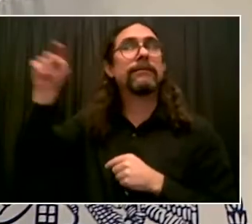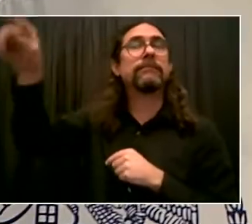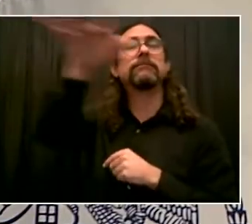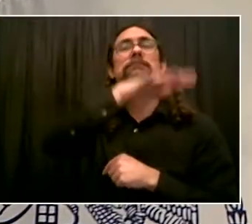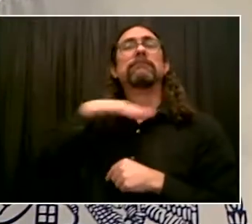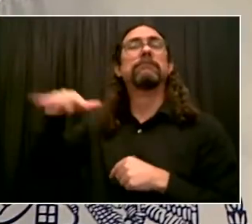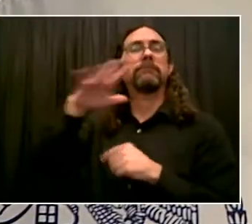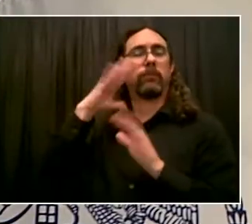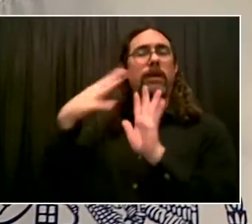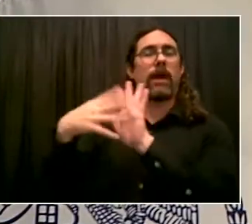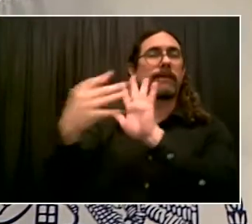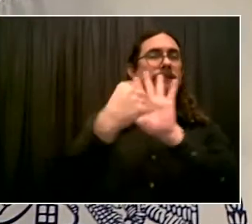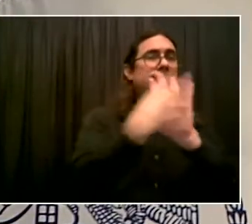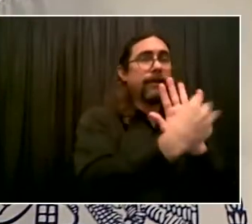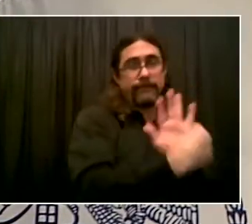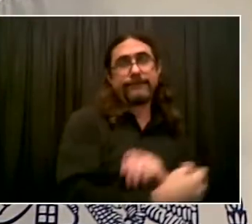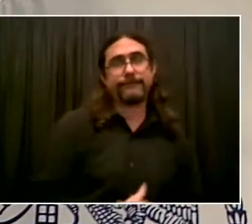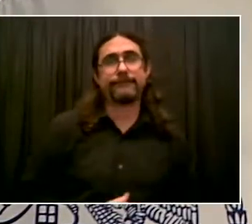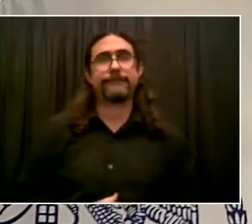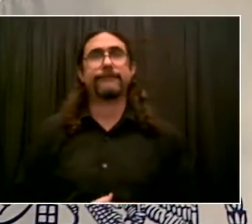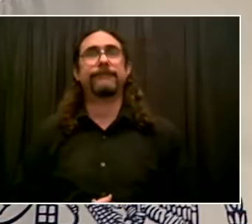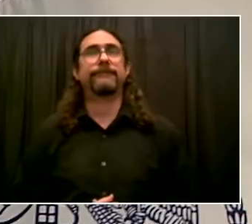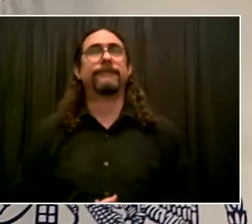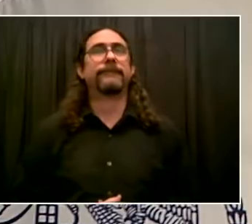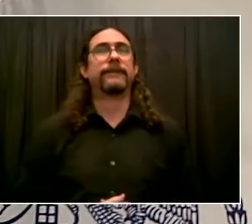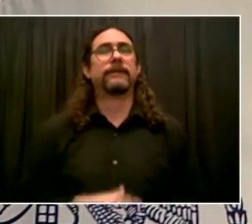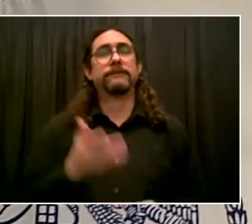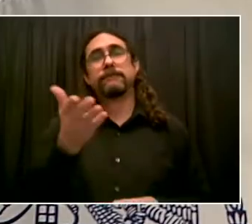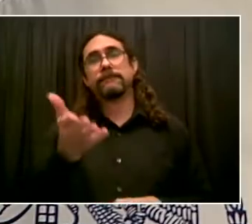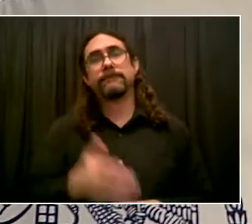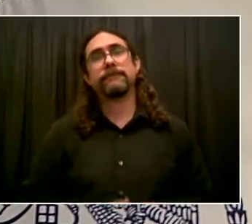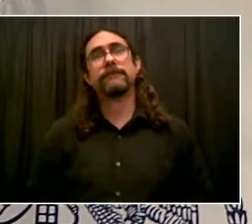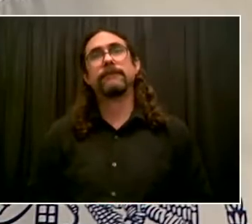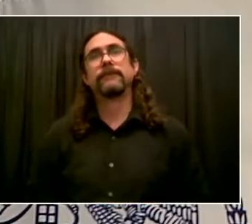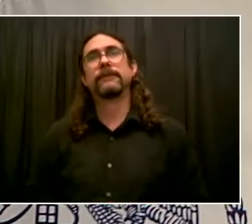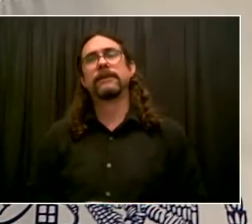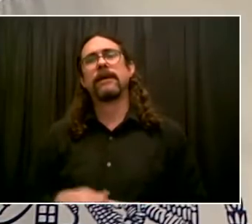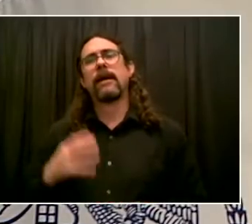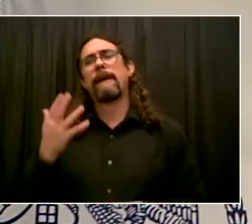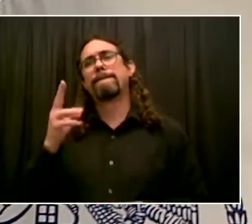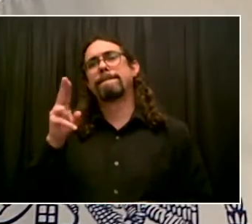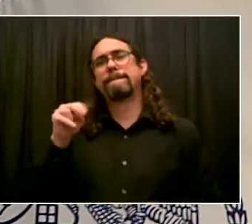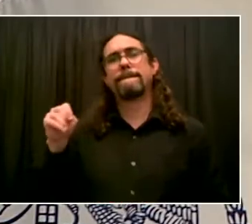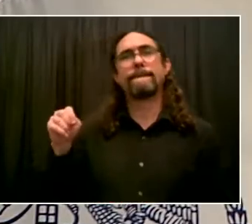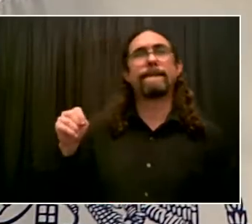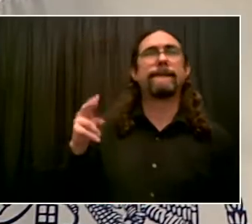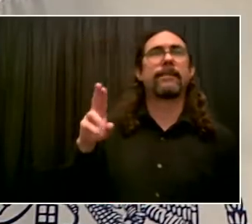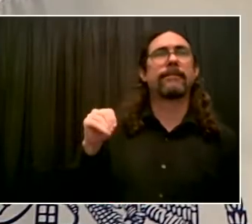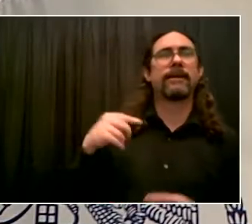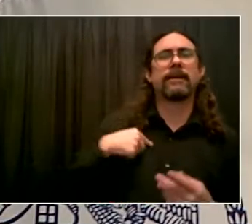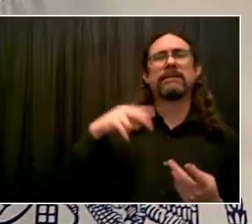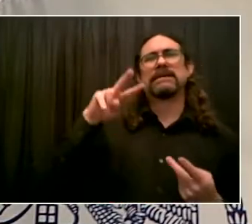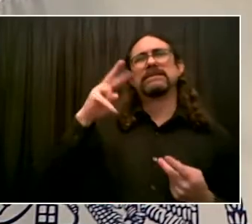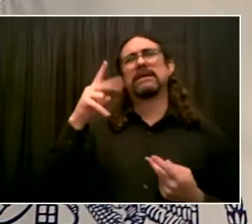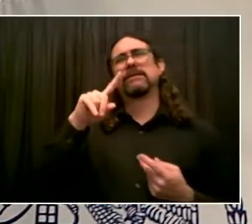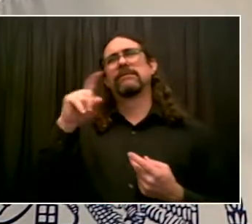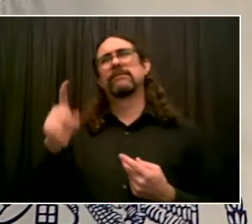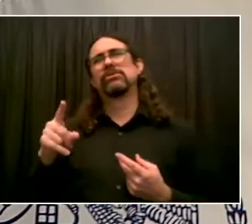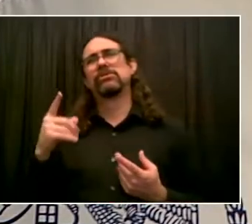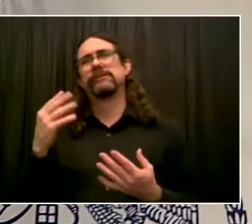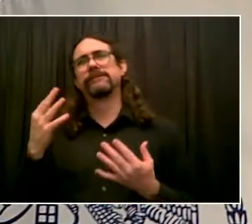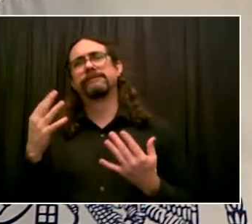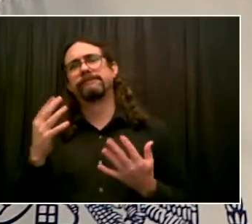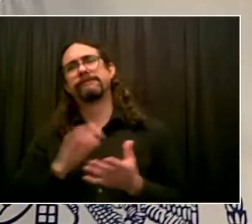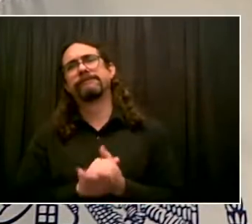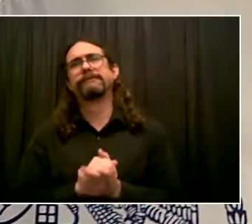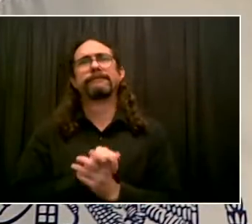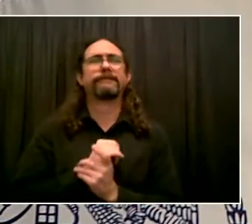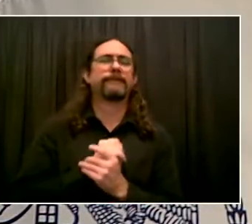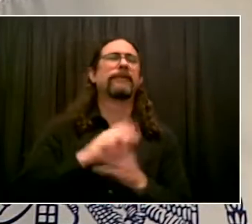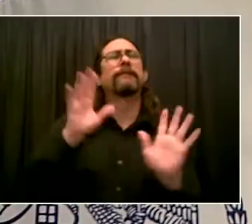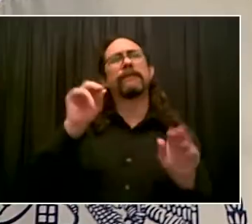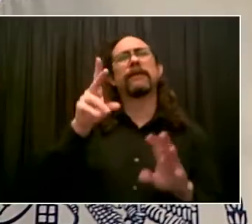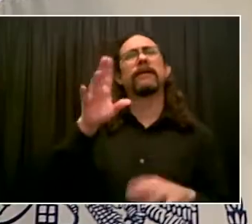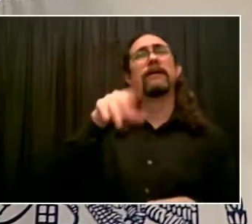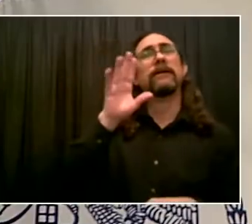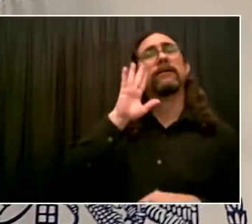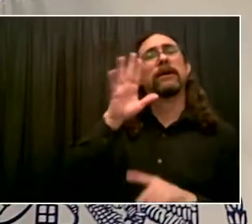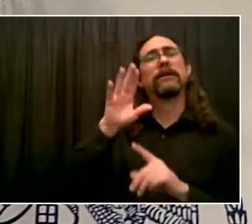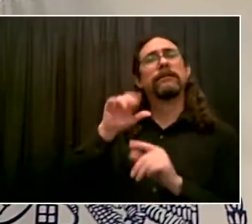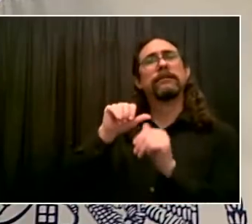Reporter: I